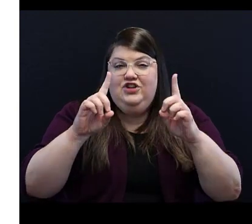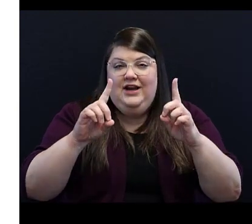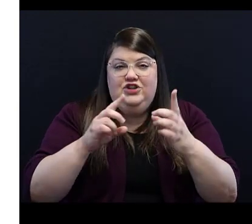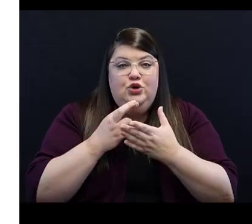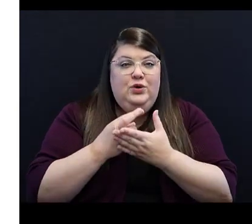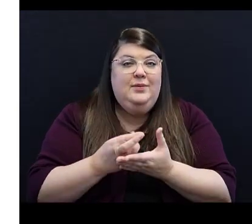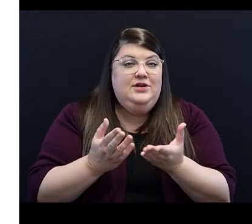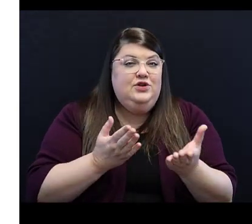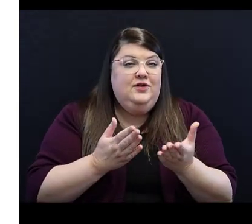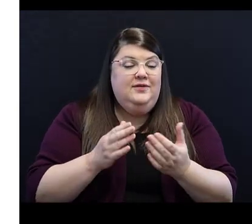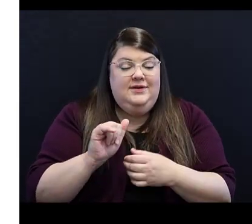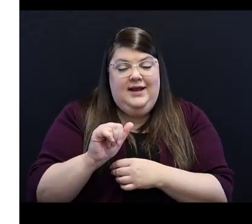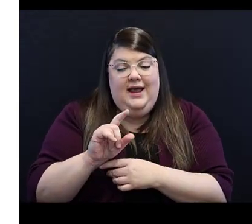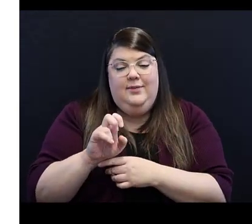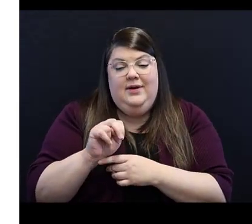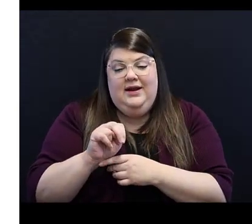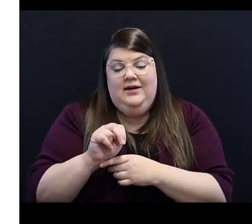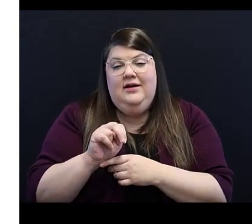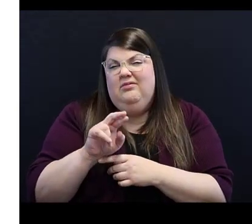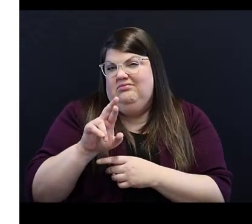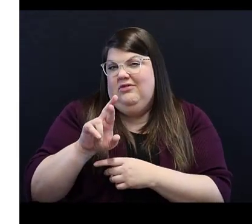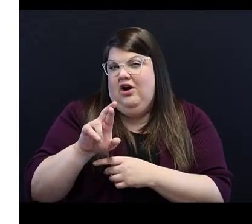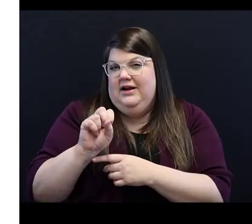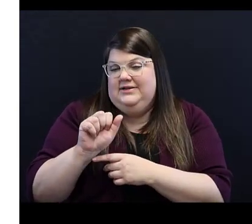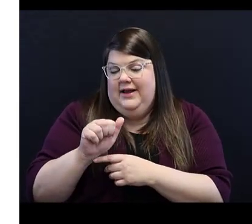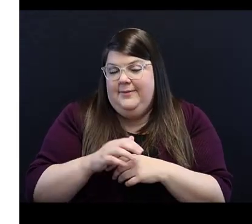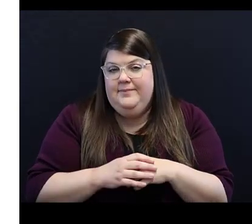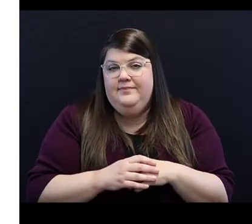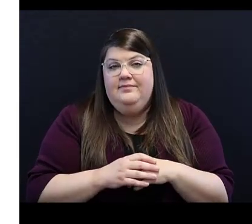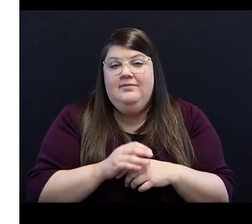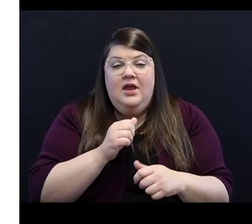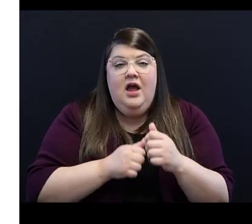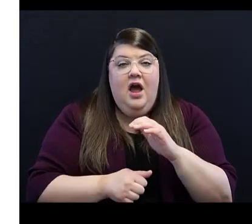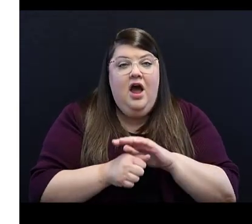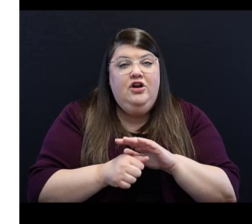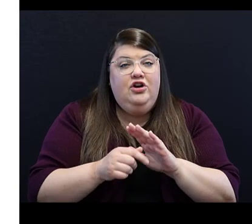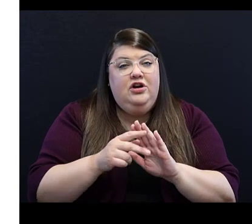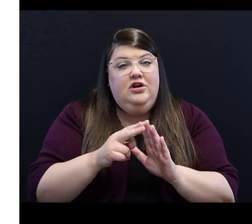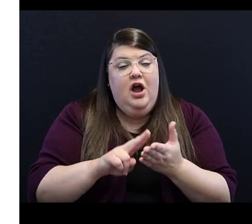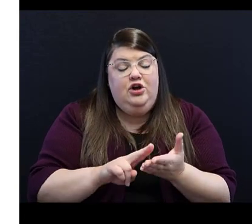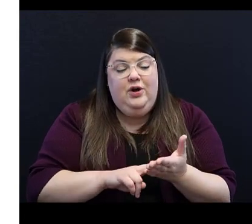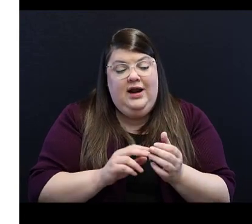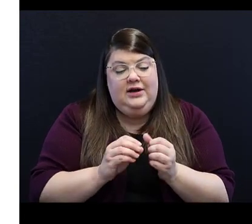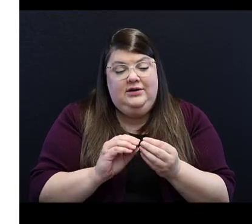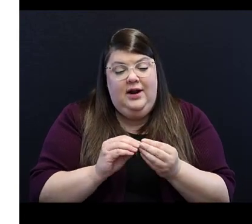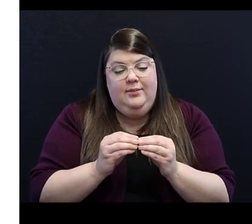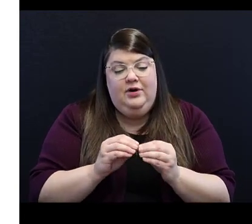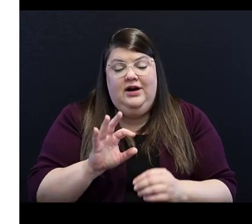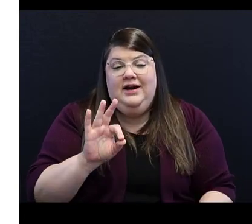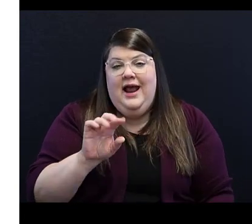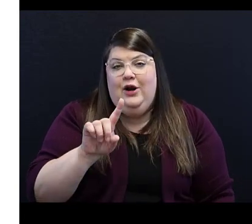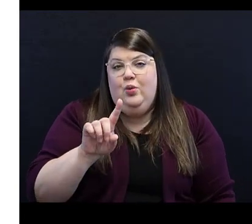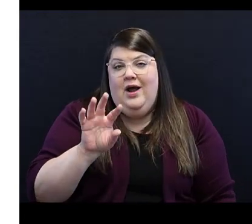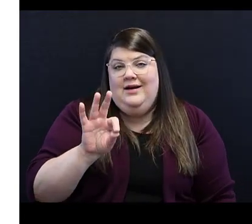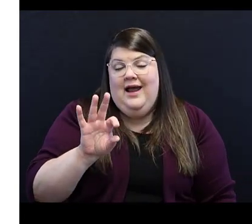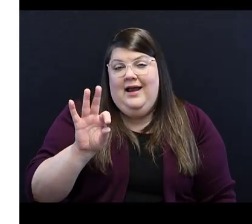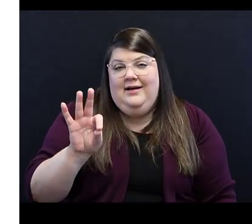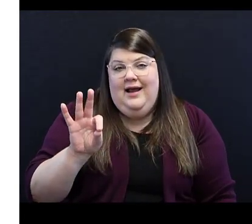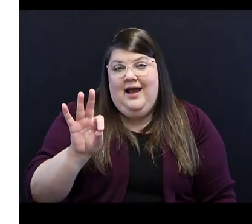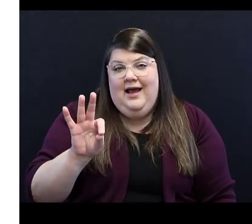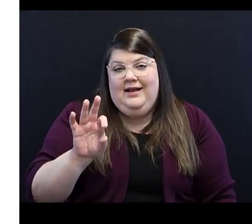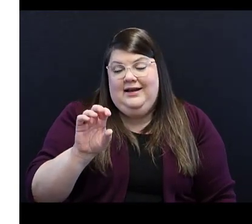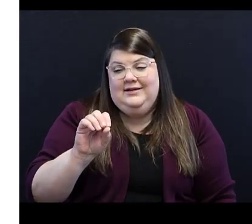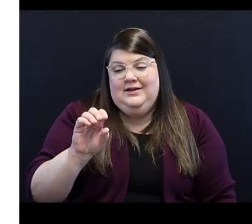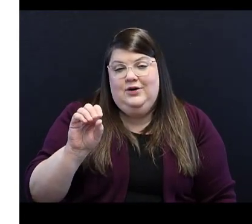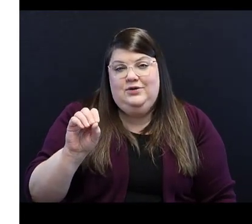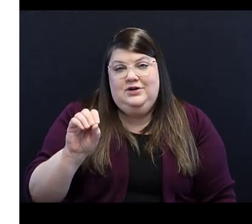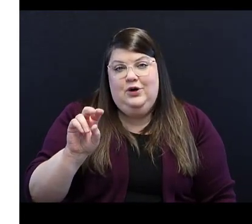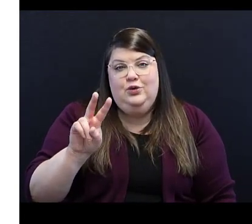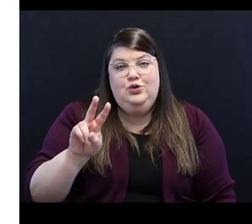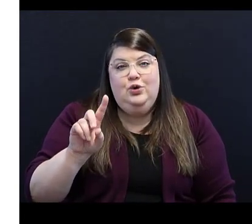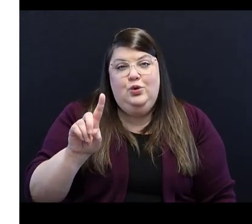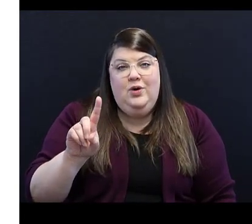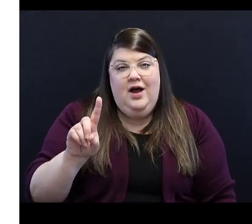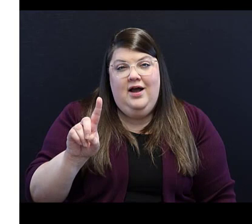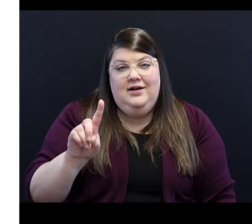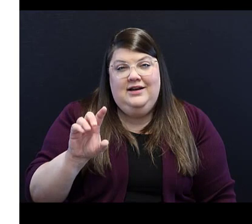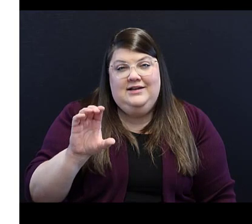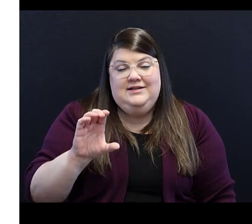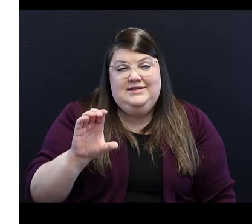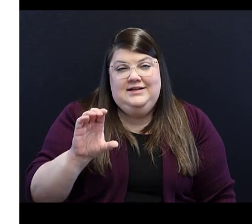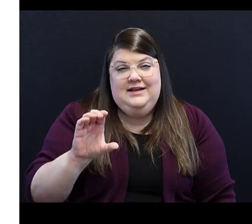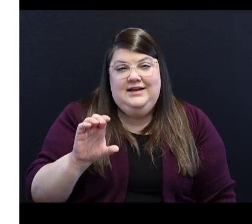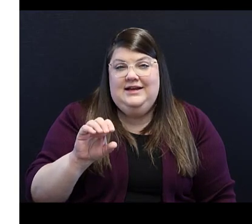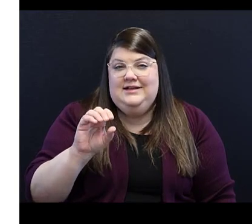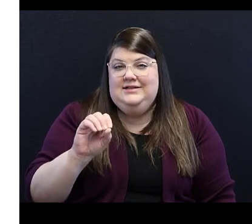Services Administration (RSA), under Contract No. 91990021C0033.